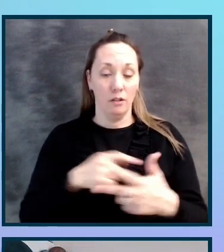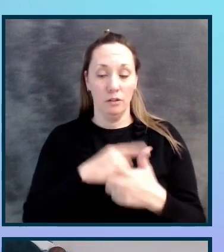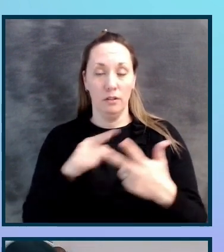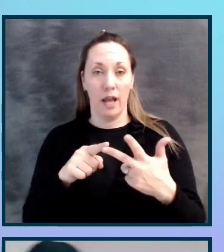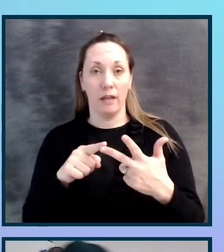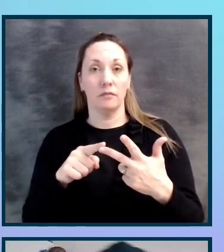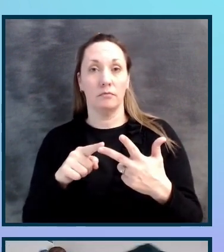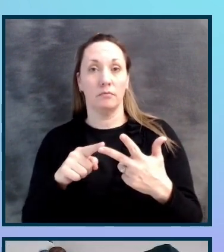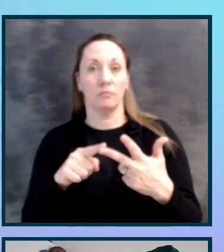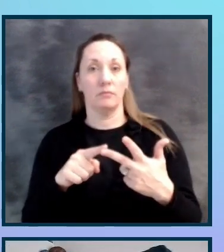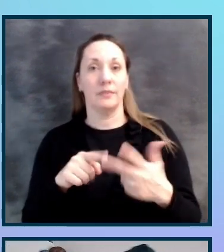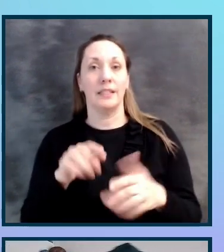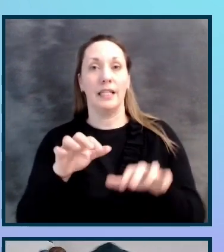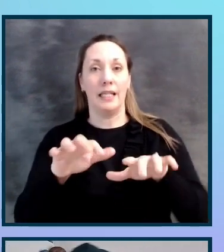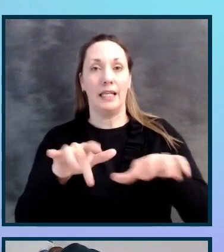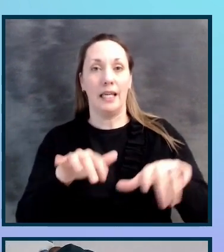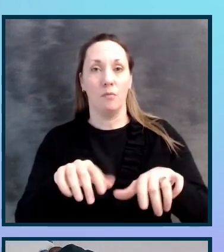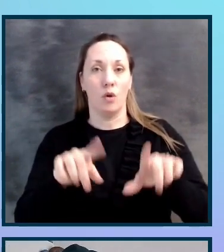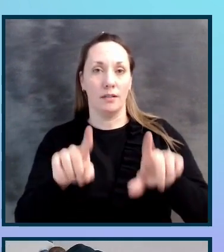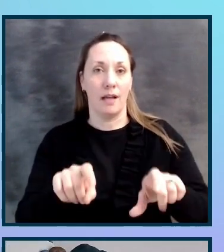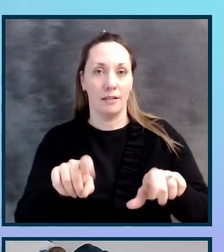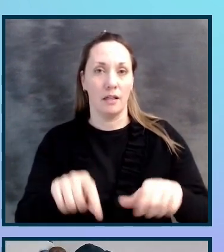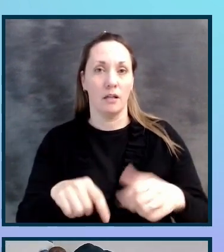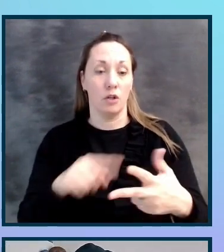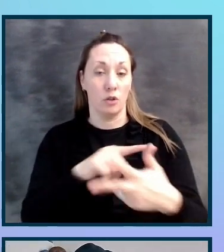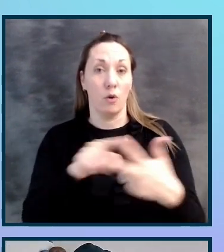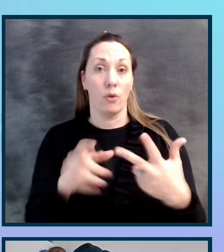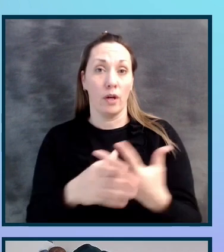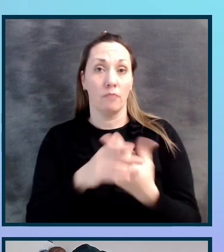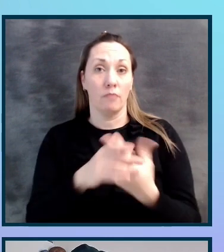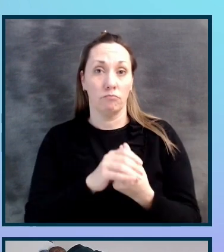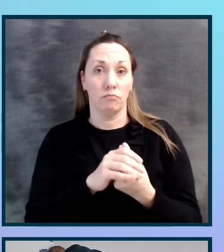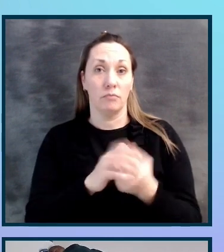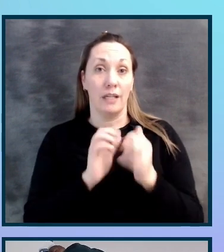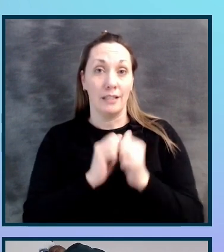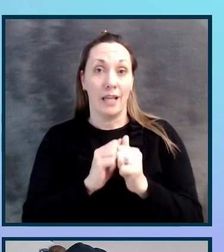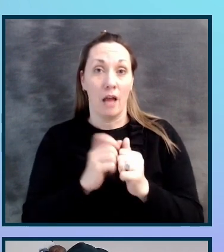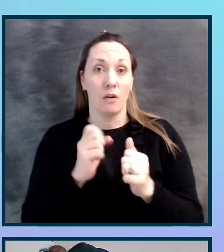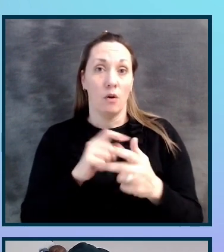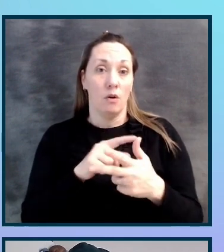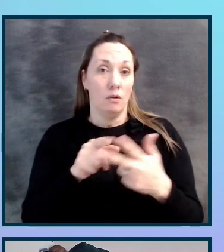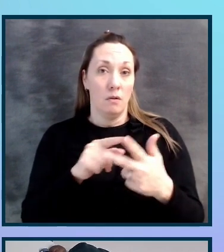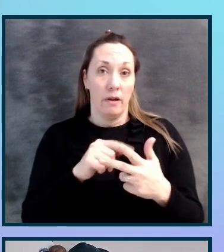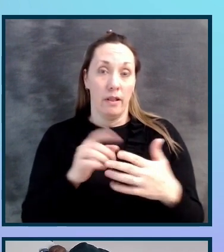And using those three in tandem in tandem or one or the other has led to great outcomes from it.